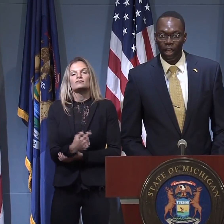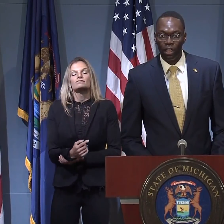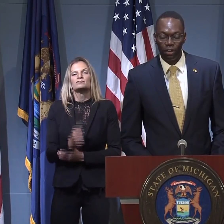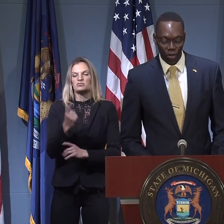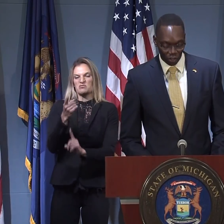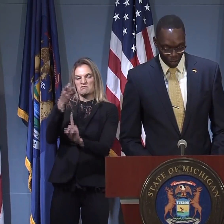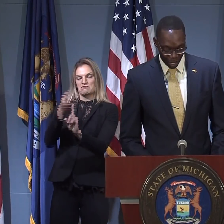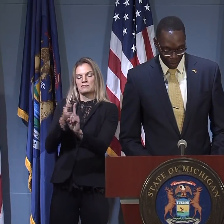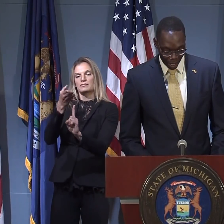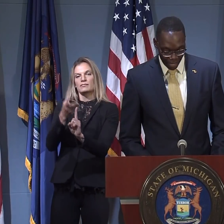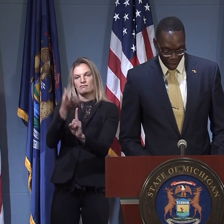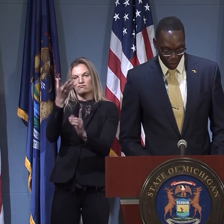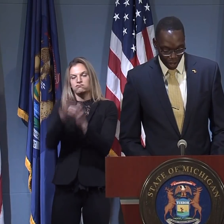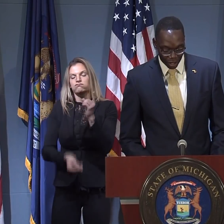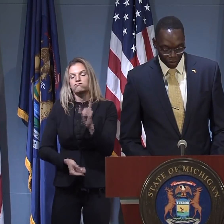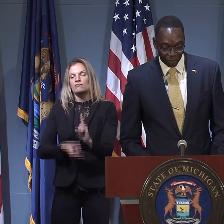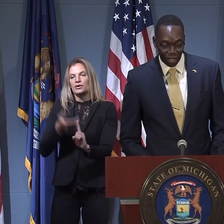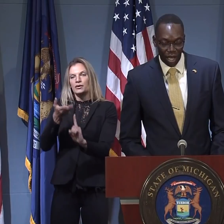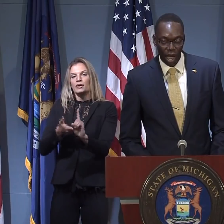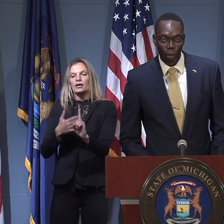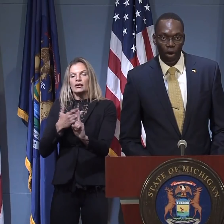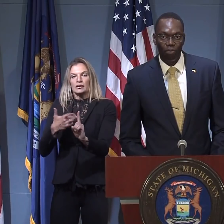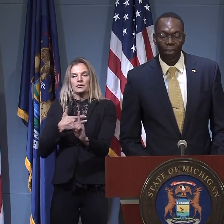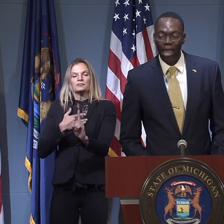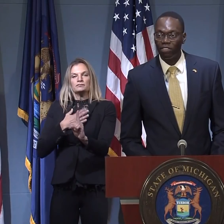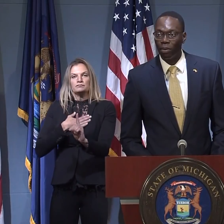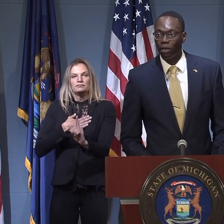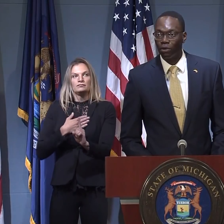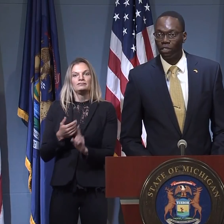I WANT TO TALK ABOUT ONE OF THE